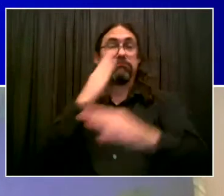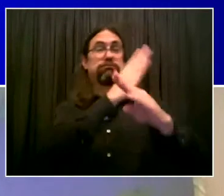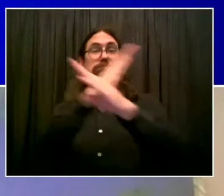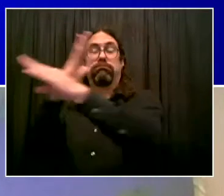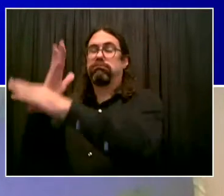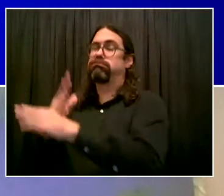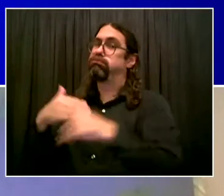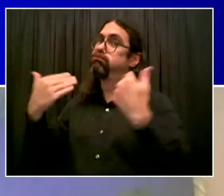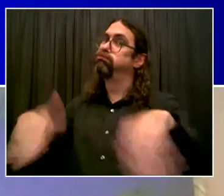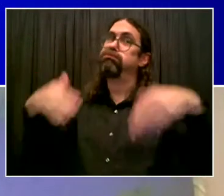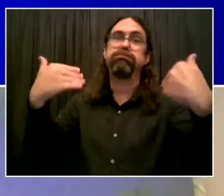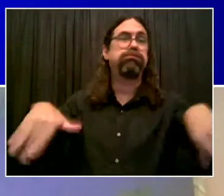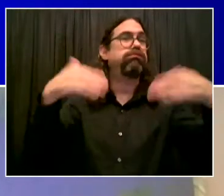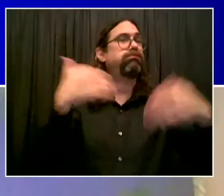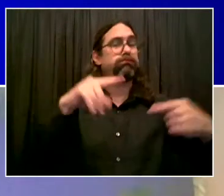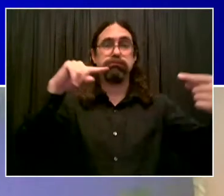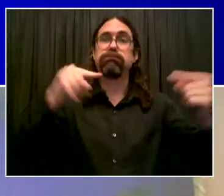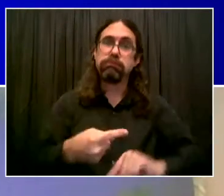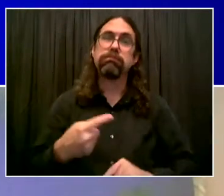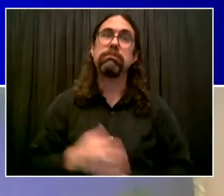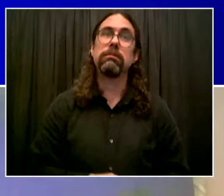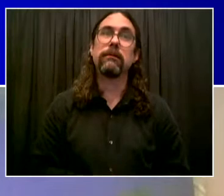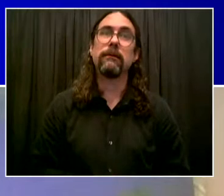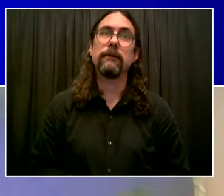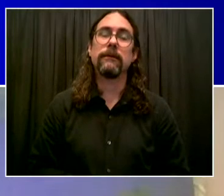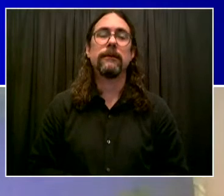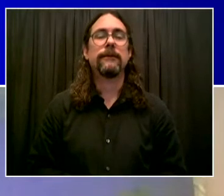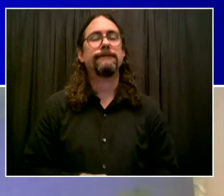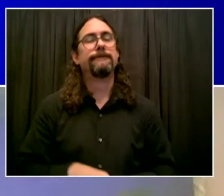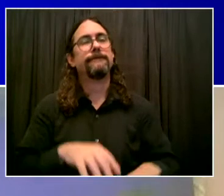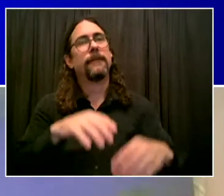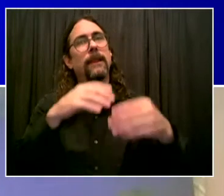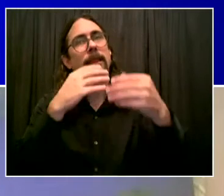OUT AND FIGHT LIKE .